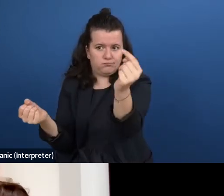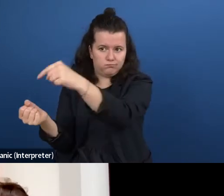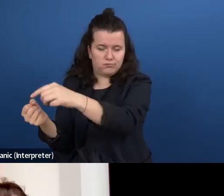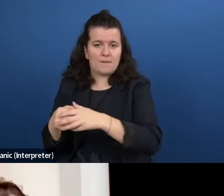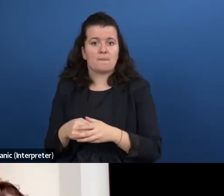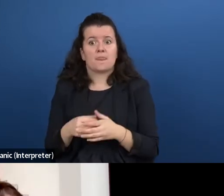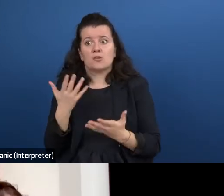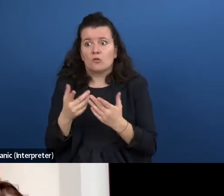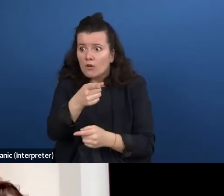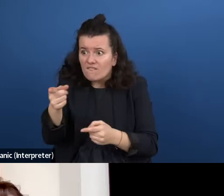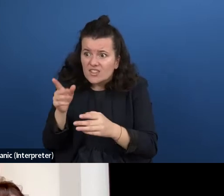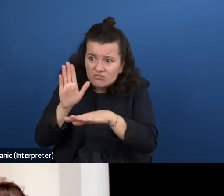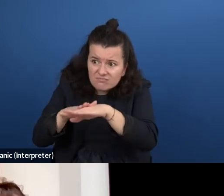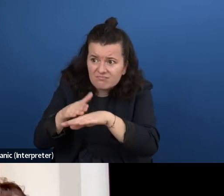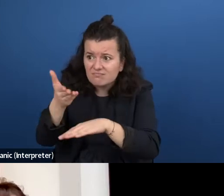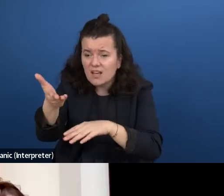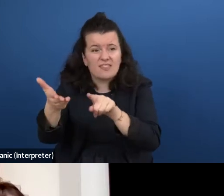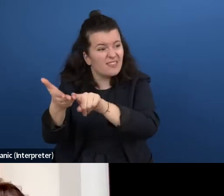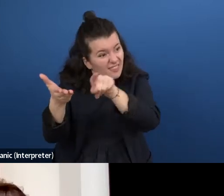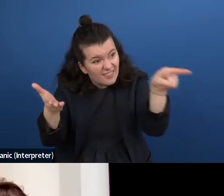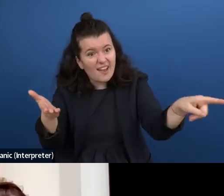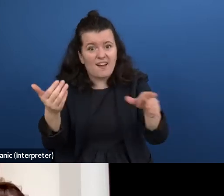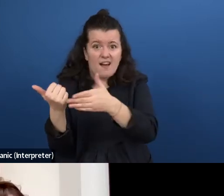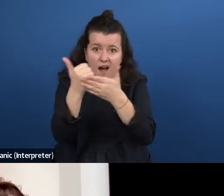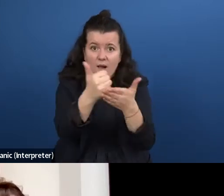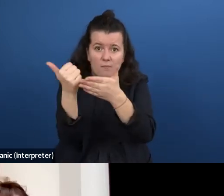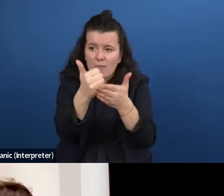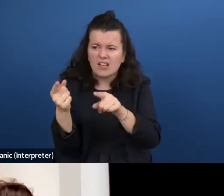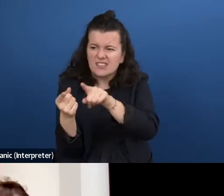these organizations don't have any kind of record